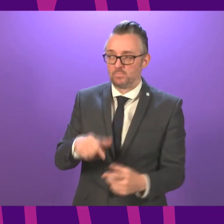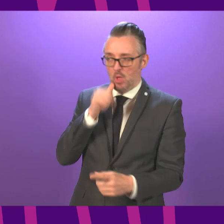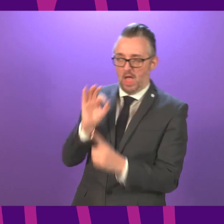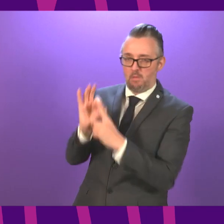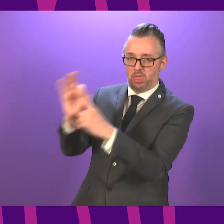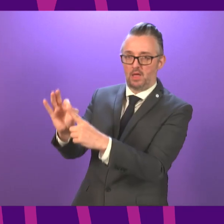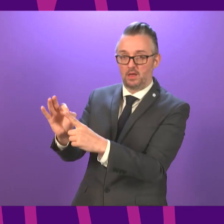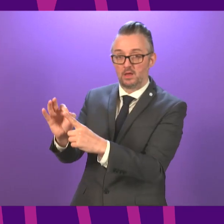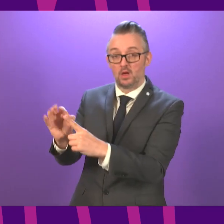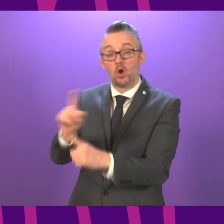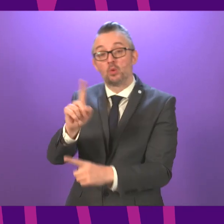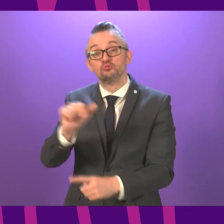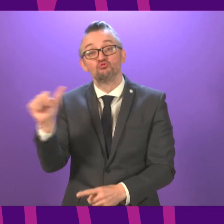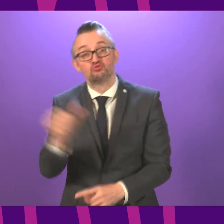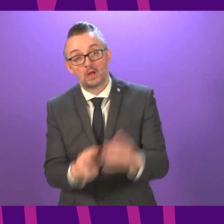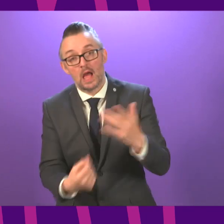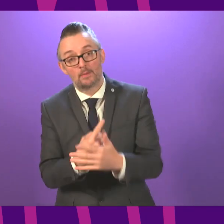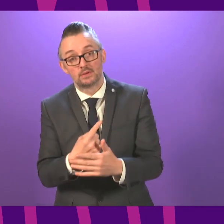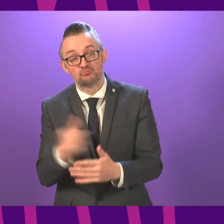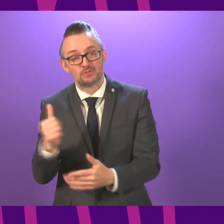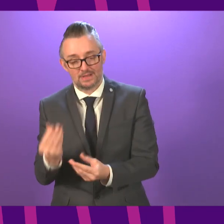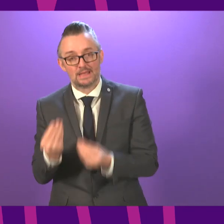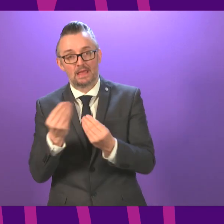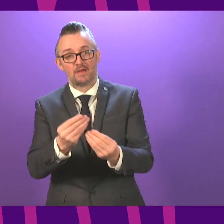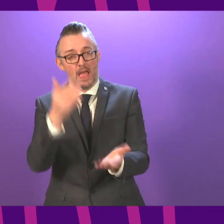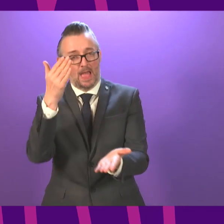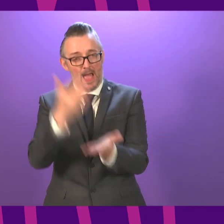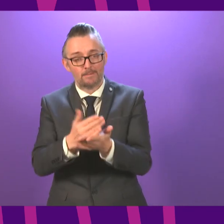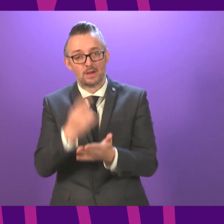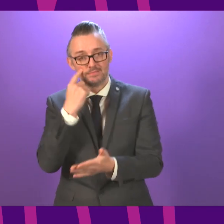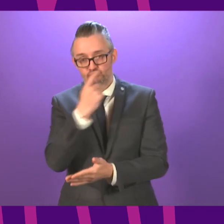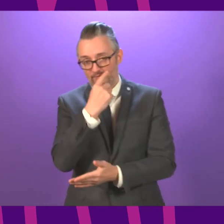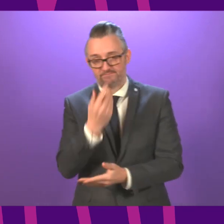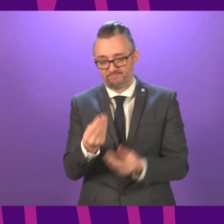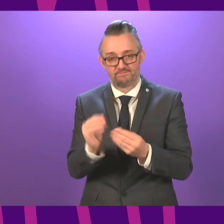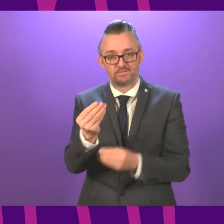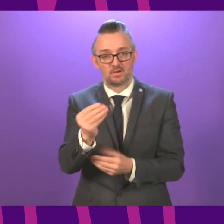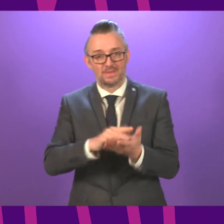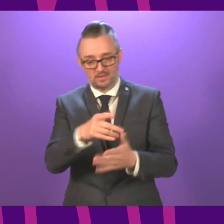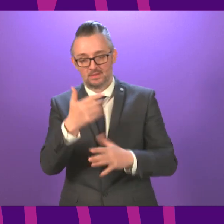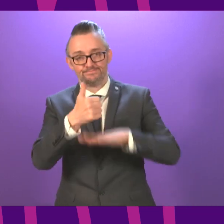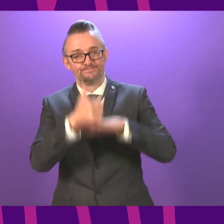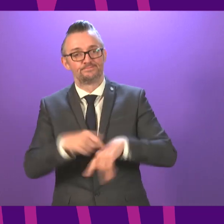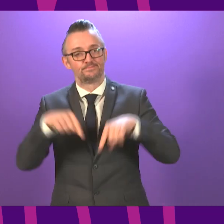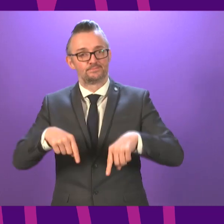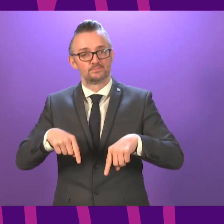given people physical proof of settled status, so we should continue to argue strongly for that